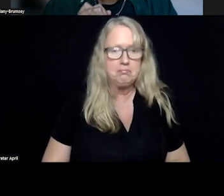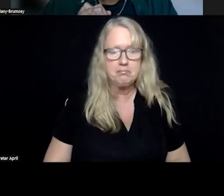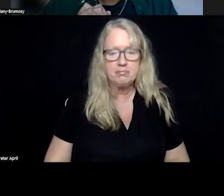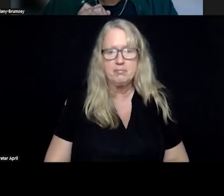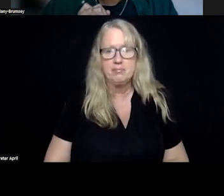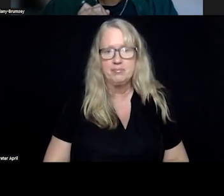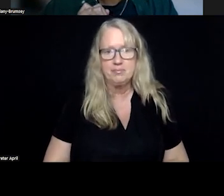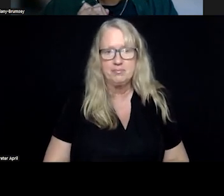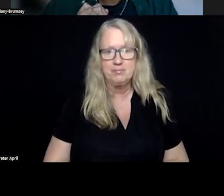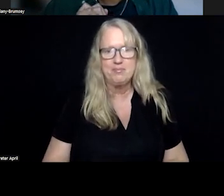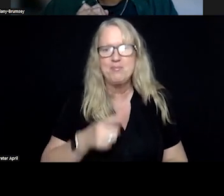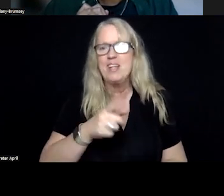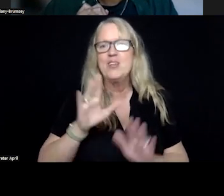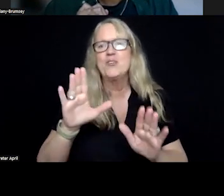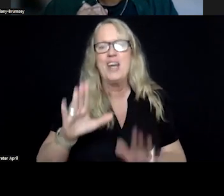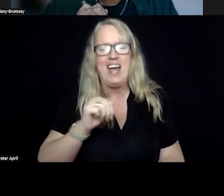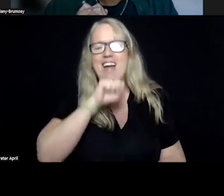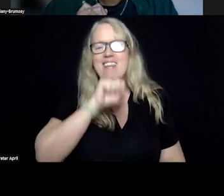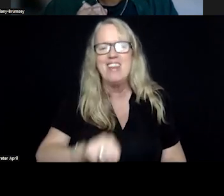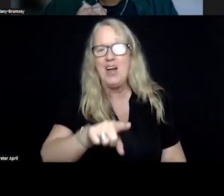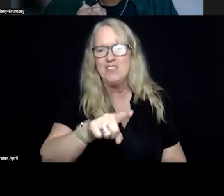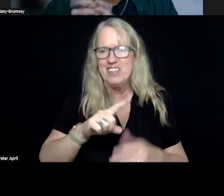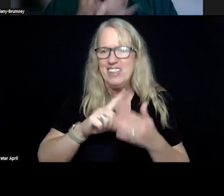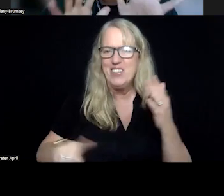THIS IS A GREAT SLIDE. I LOVE THIS ONE. THIS IS JUST A WHO IS WHO.